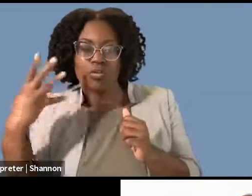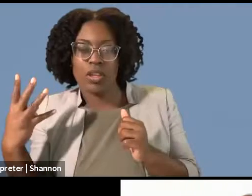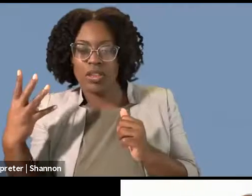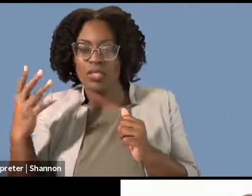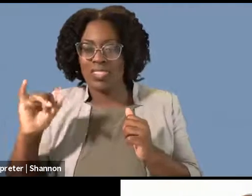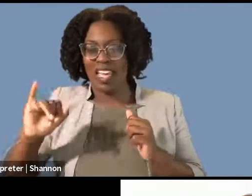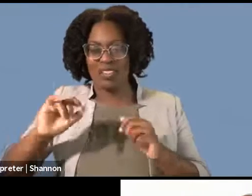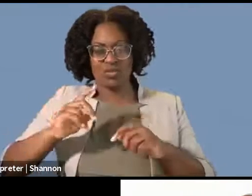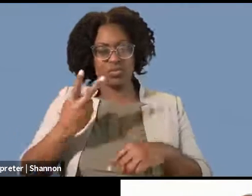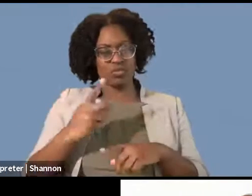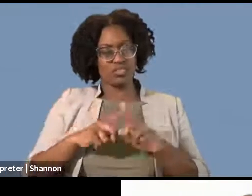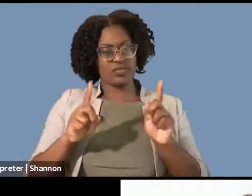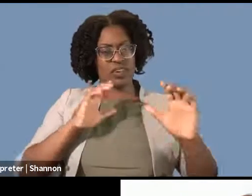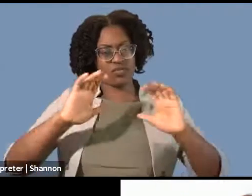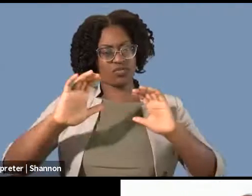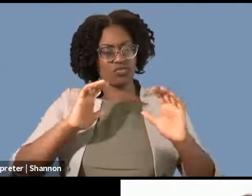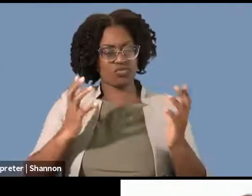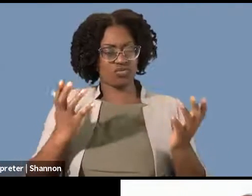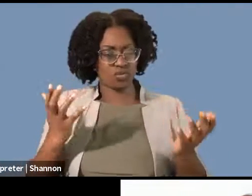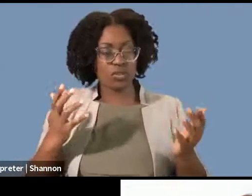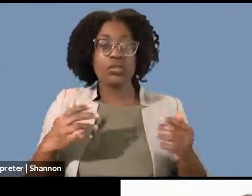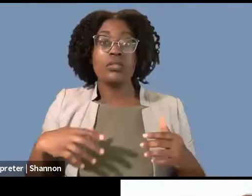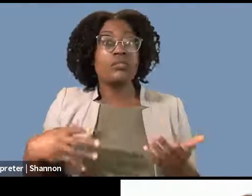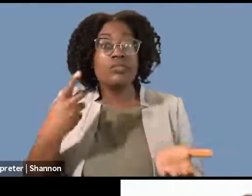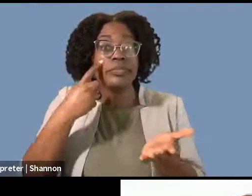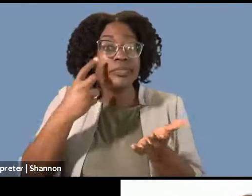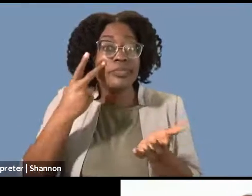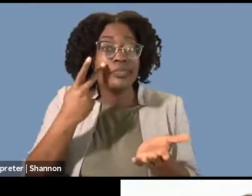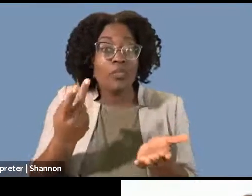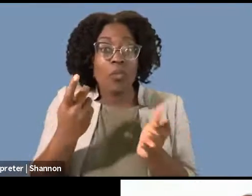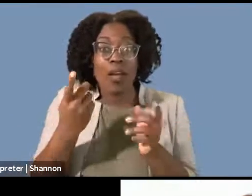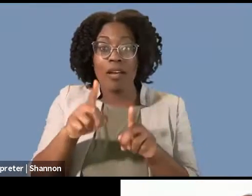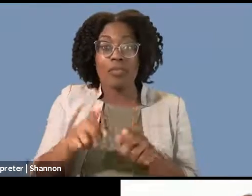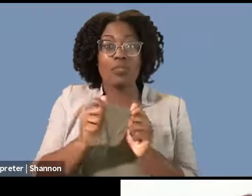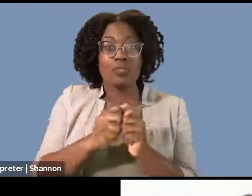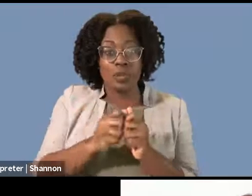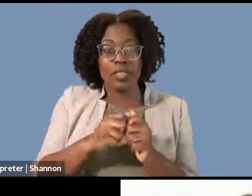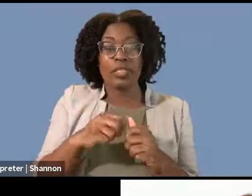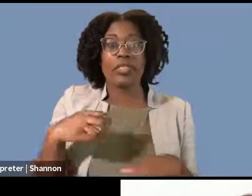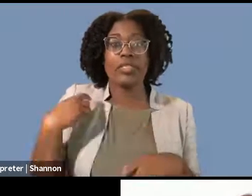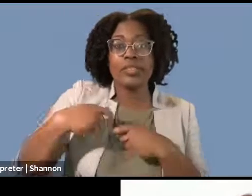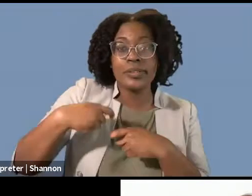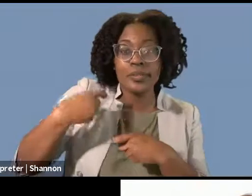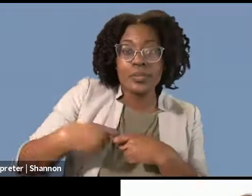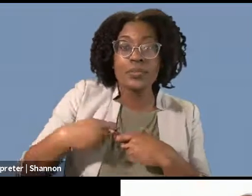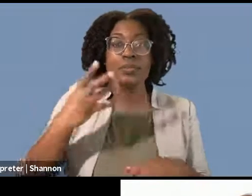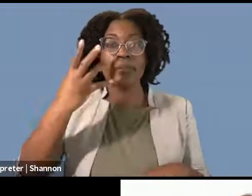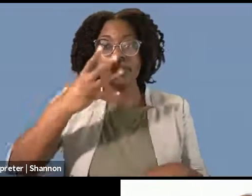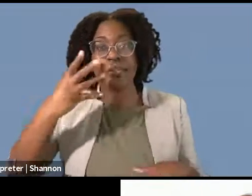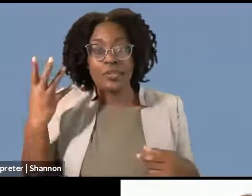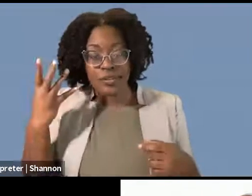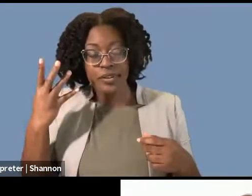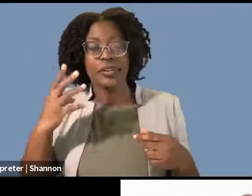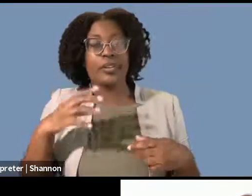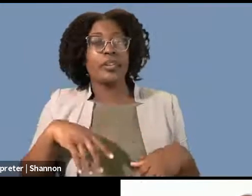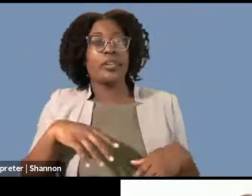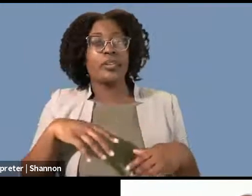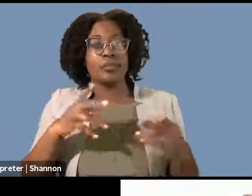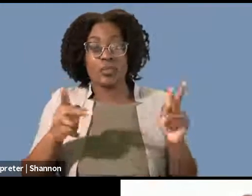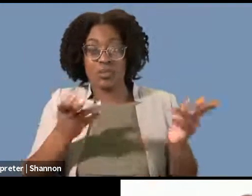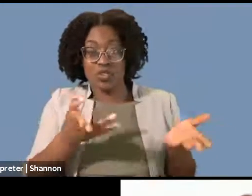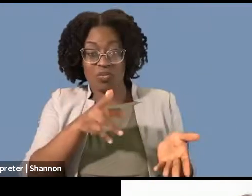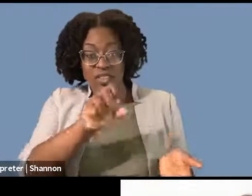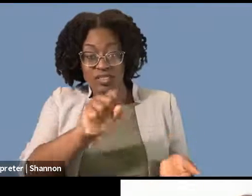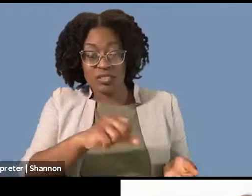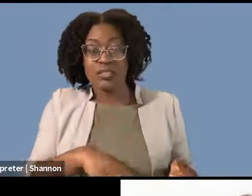happened with Latino and Hispanics and Algeria in France and Turks in Germany and broader groups.